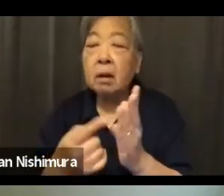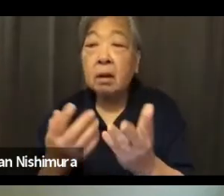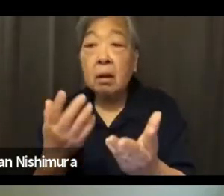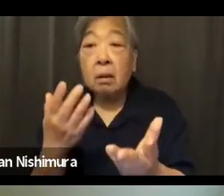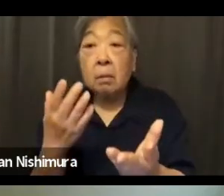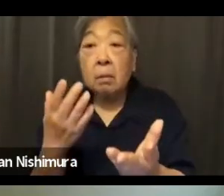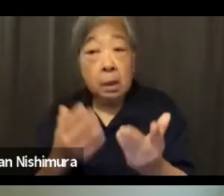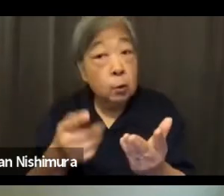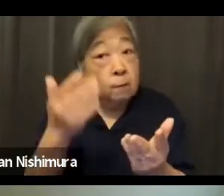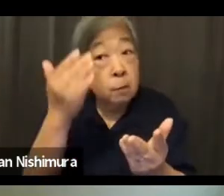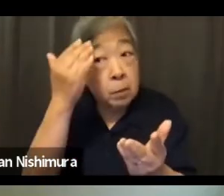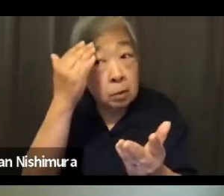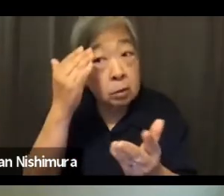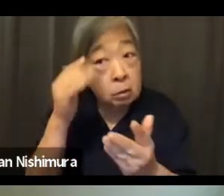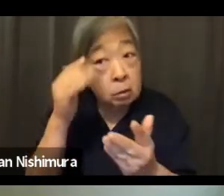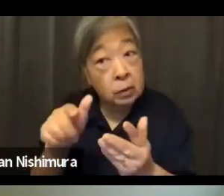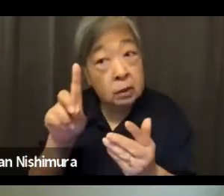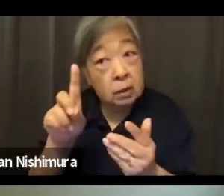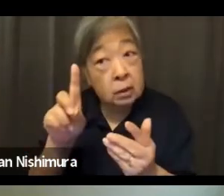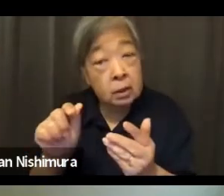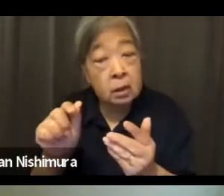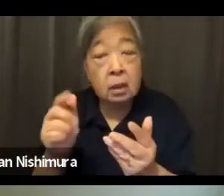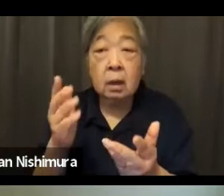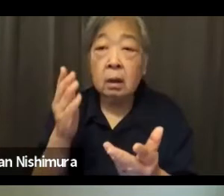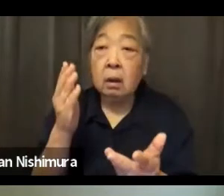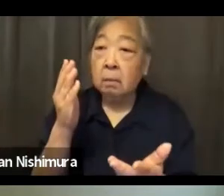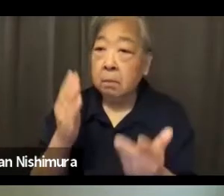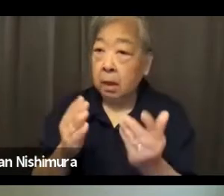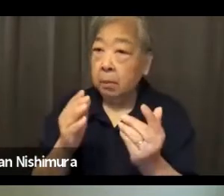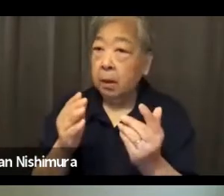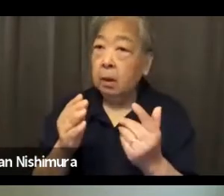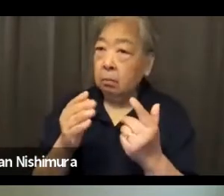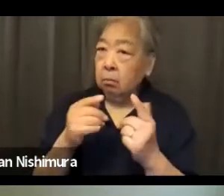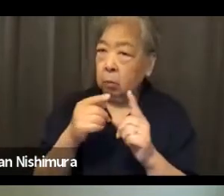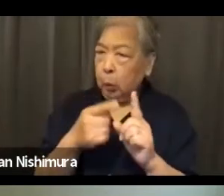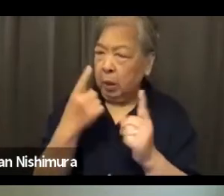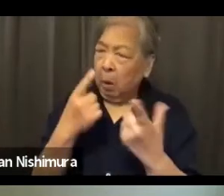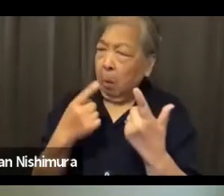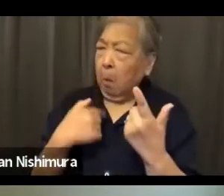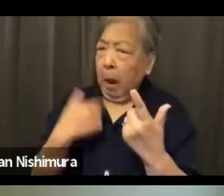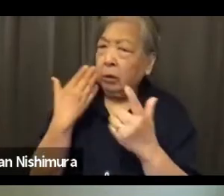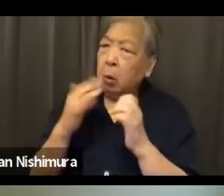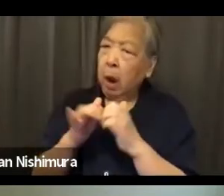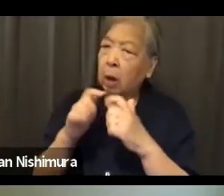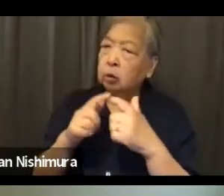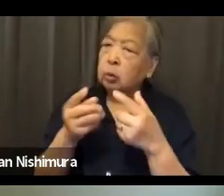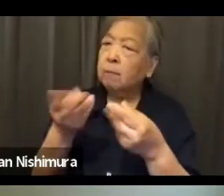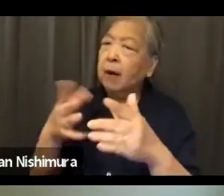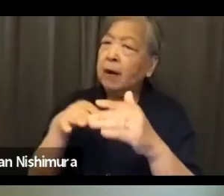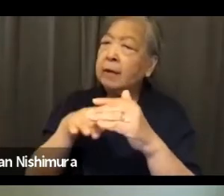with a disability, you may think you know what's going to provide access in the classroom,